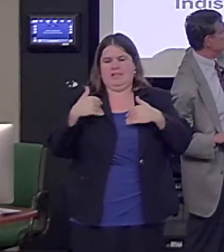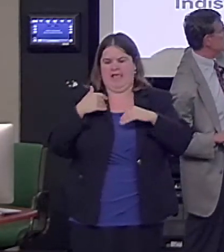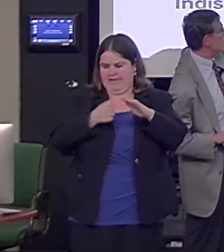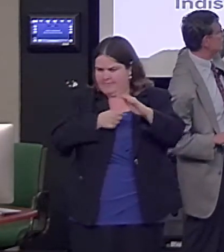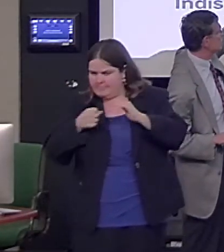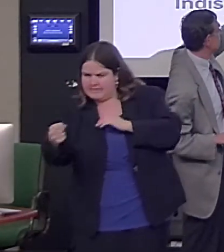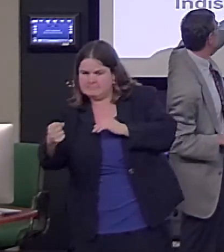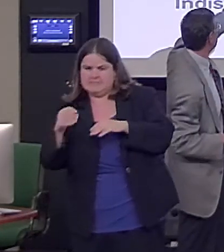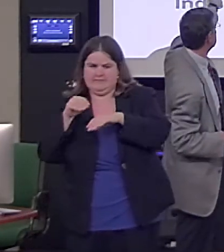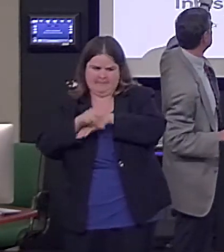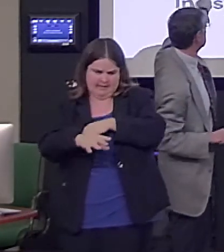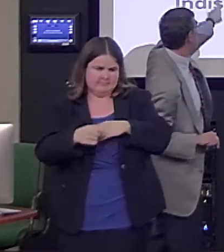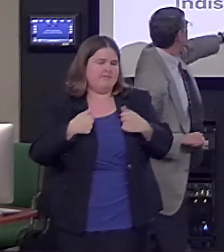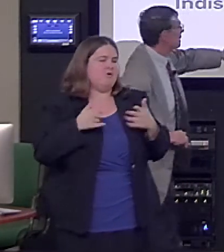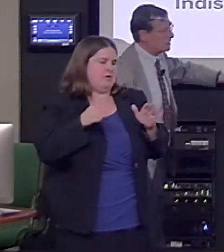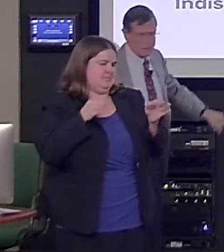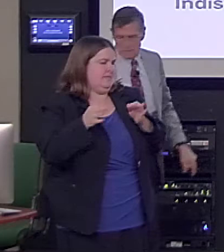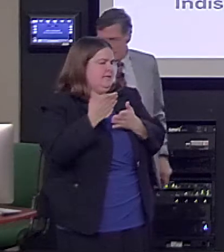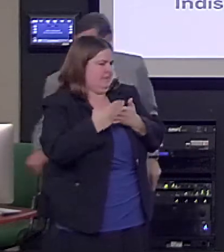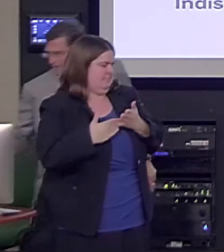I told you about some of them. Right?